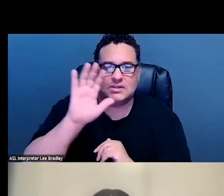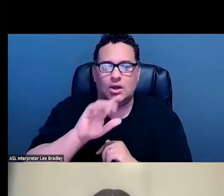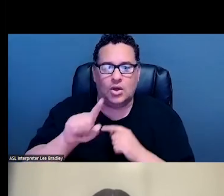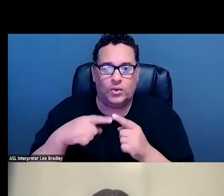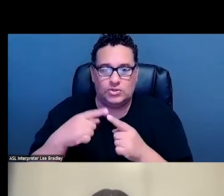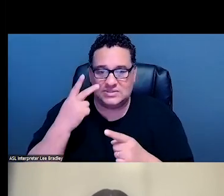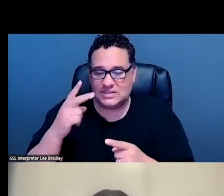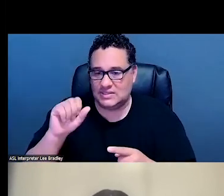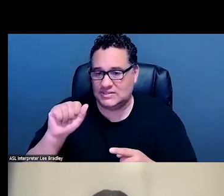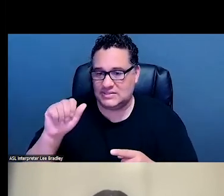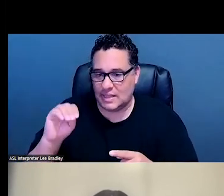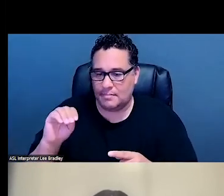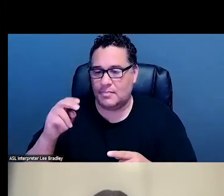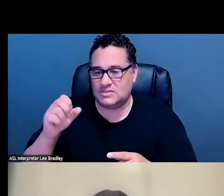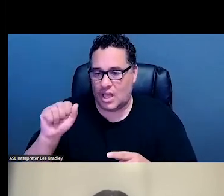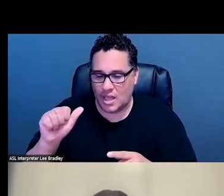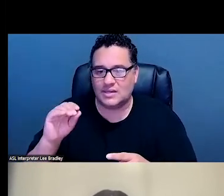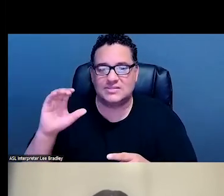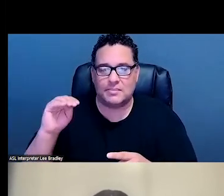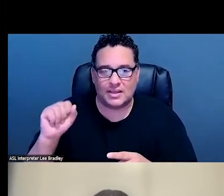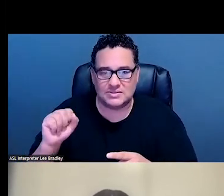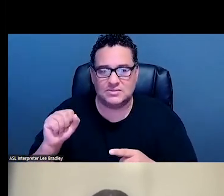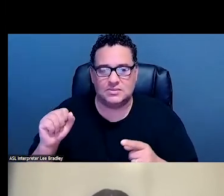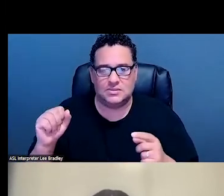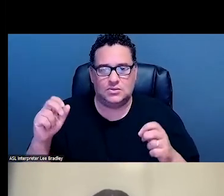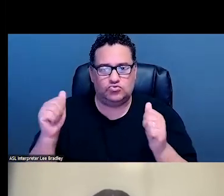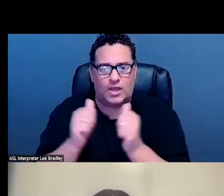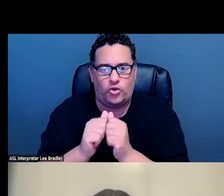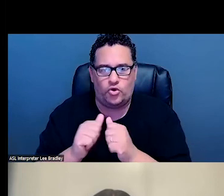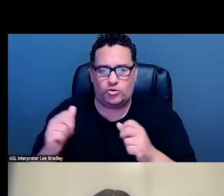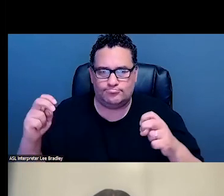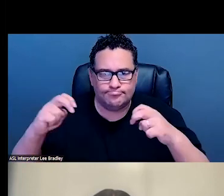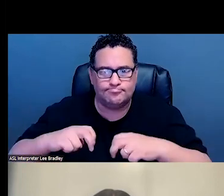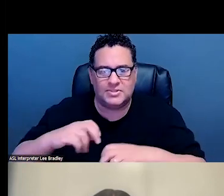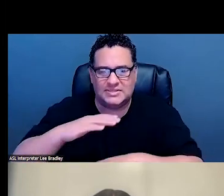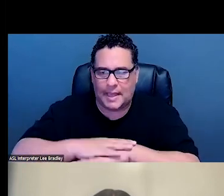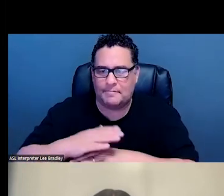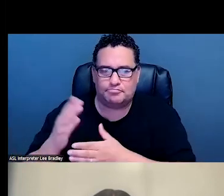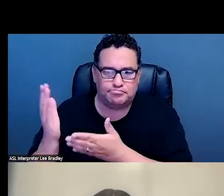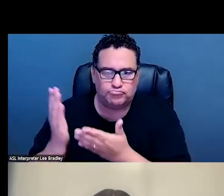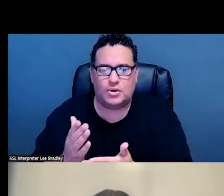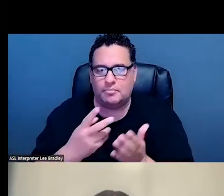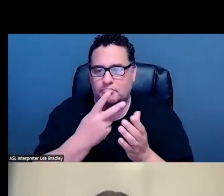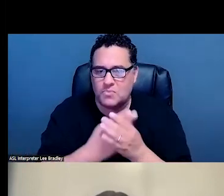CMS TOGETHER AT THE TABLE, KIND OF BRINGING BOTH SETS OF, OF CONTENT EXPERTISE. AND YOU MENTIONED